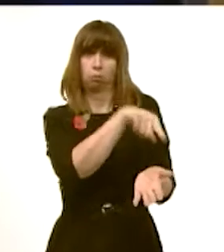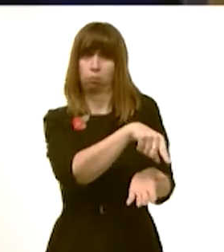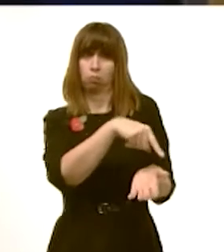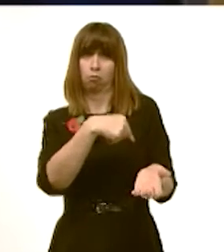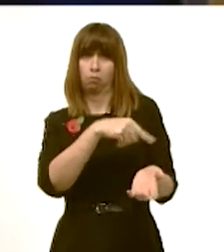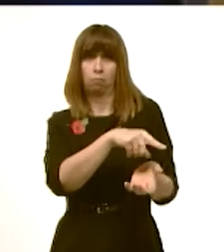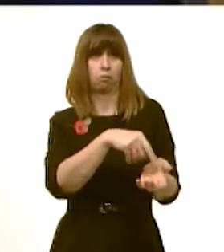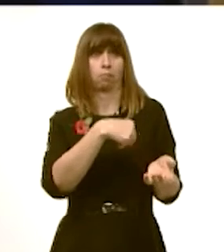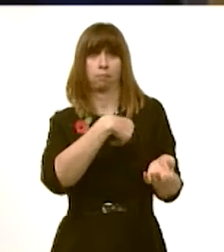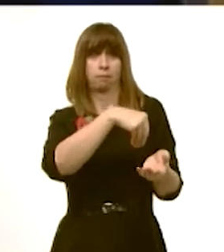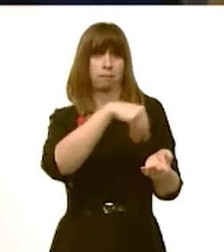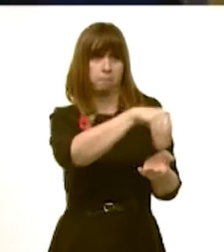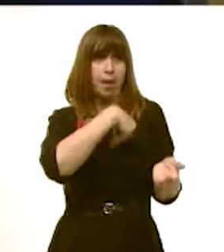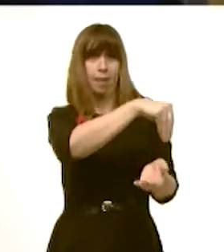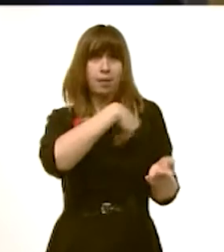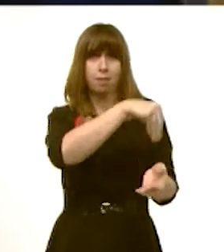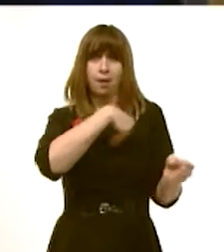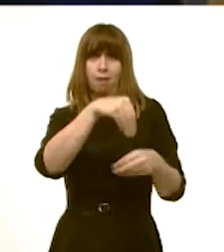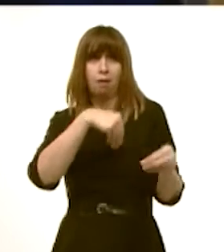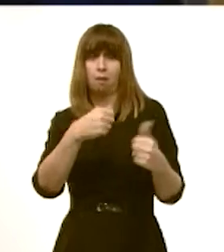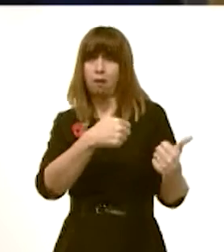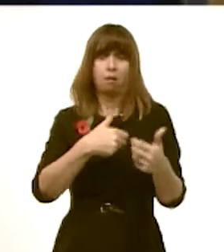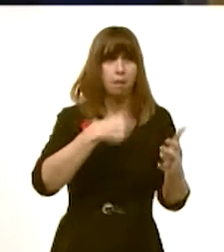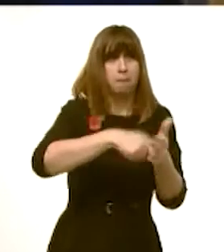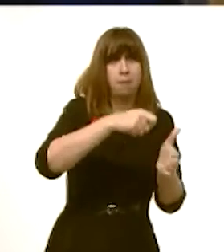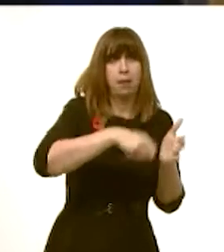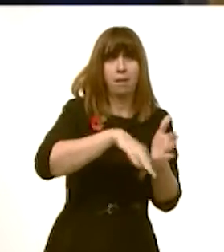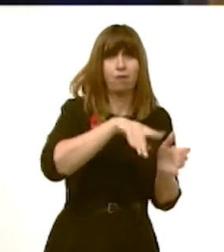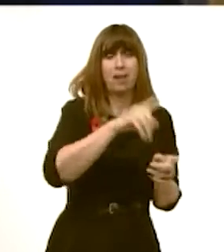RWE of what will happen if legal action goes against the company?